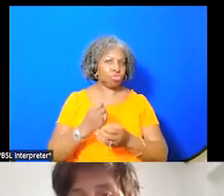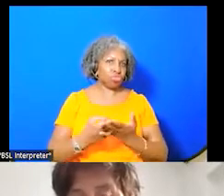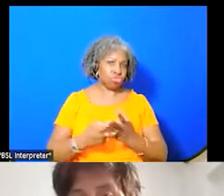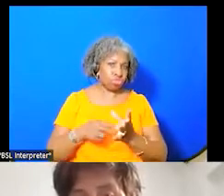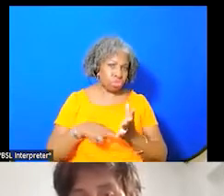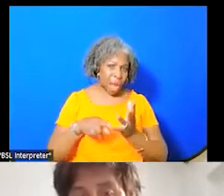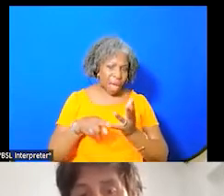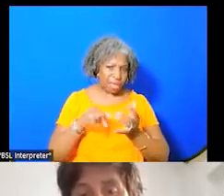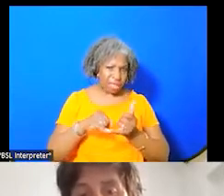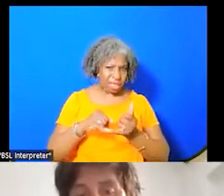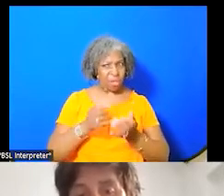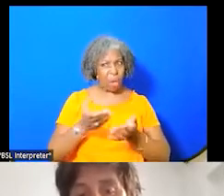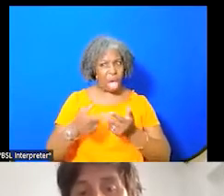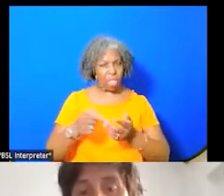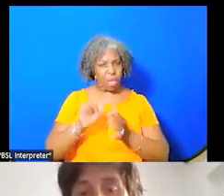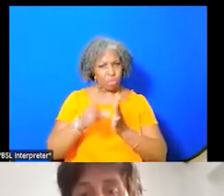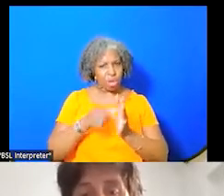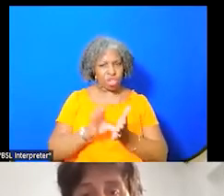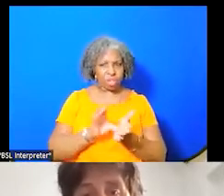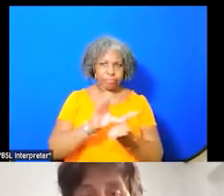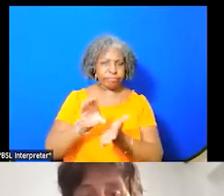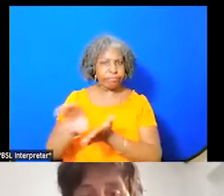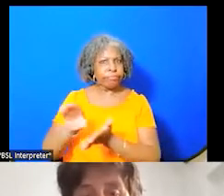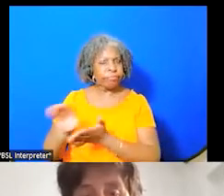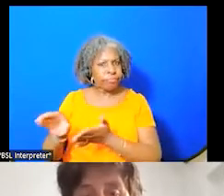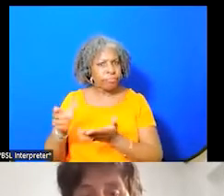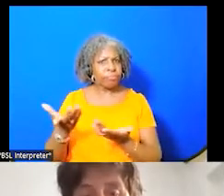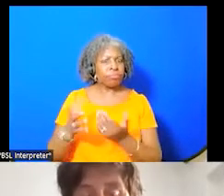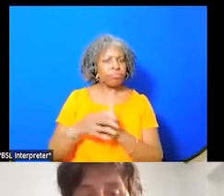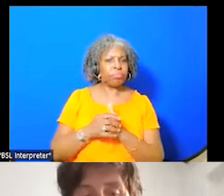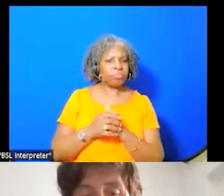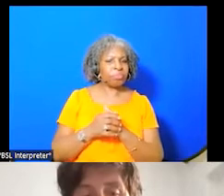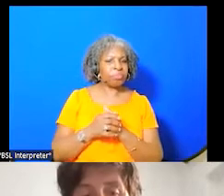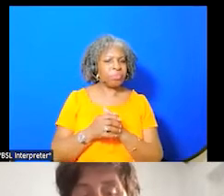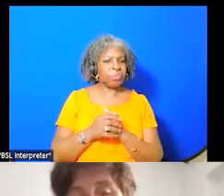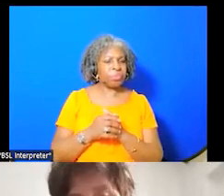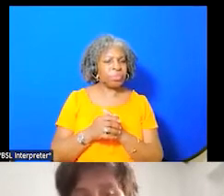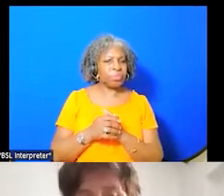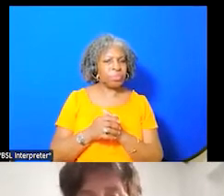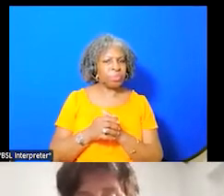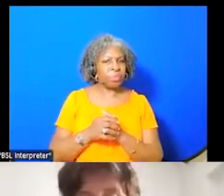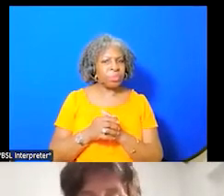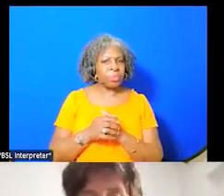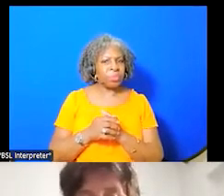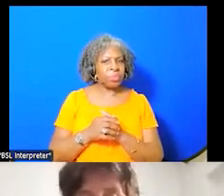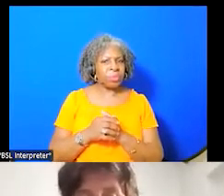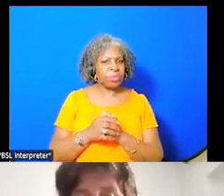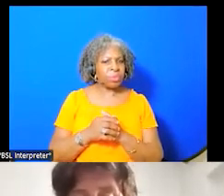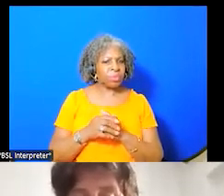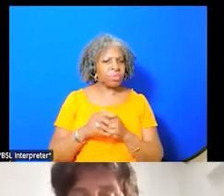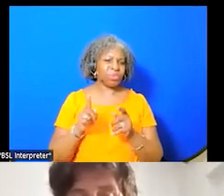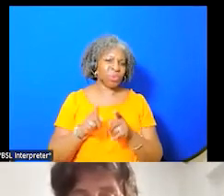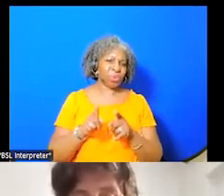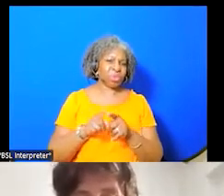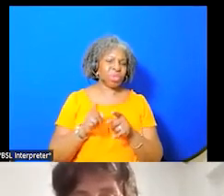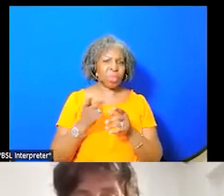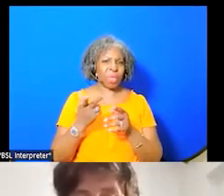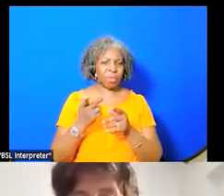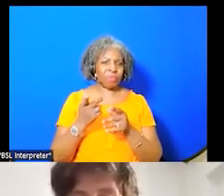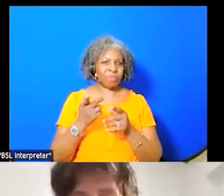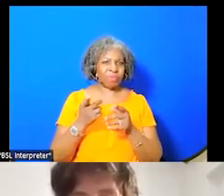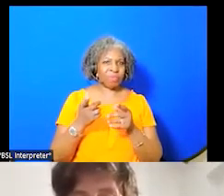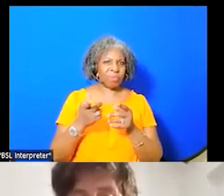And, and we also and because all these overheads that were contained within the project budget,